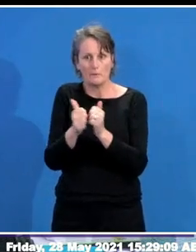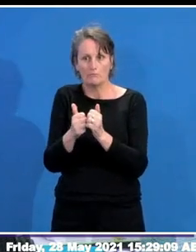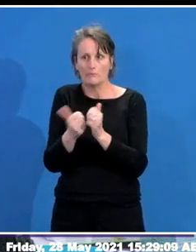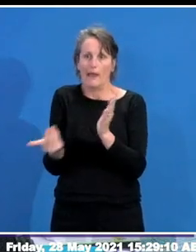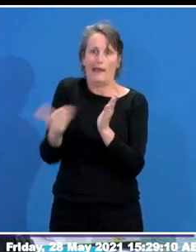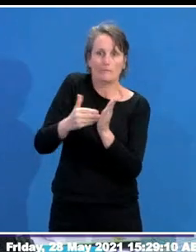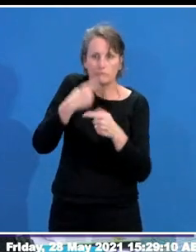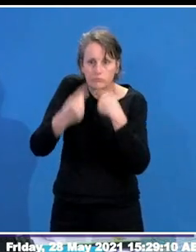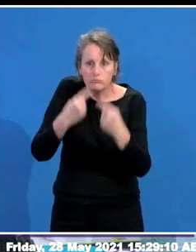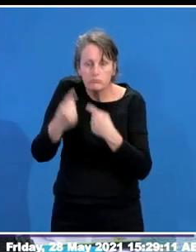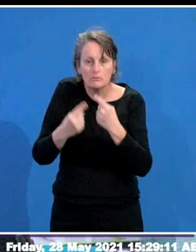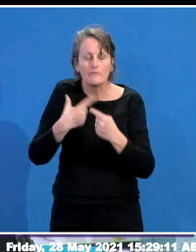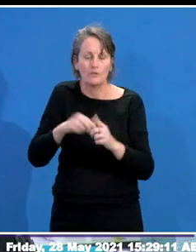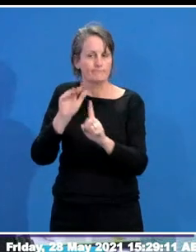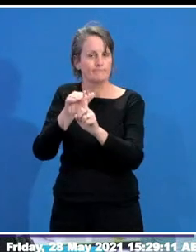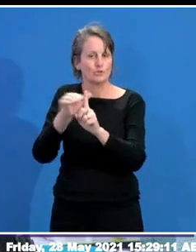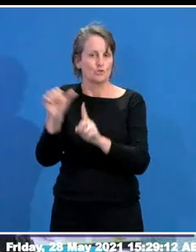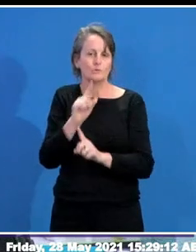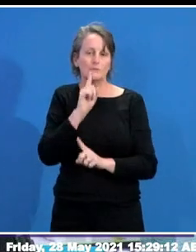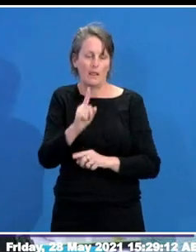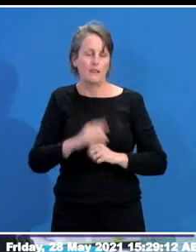for tendering by Counsel Assisting.